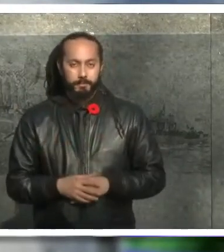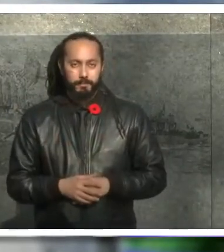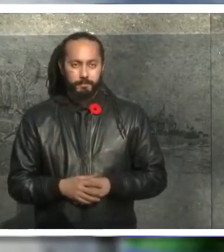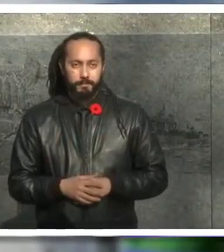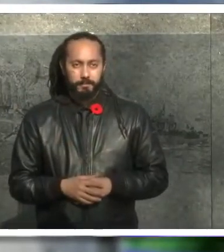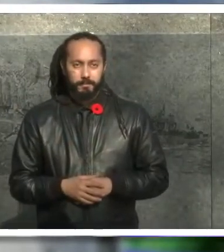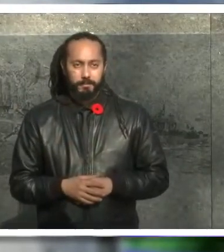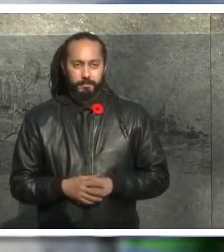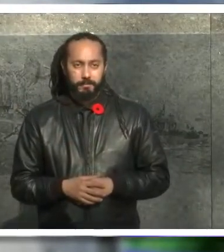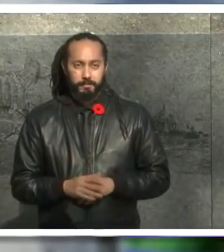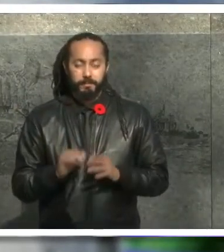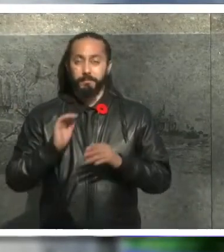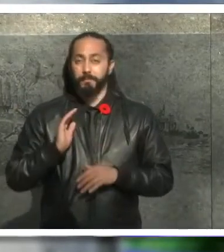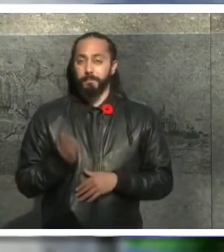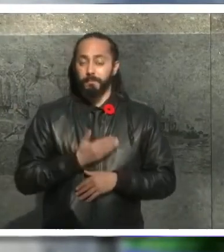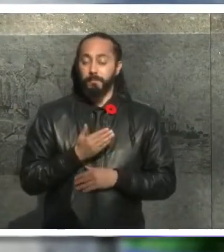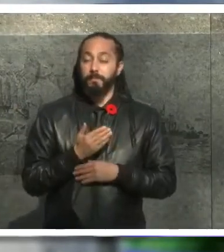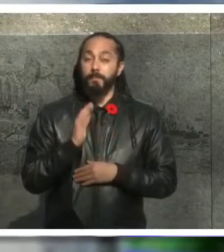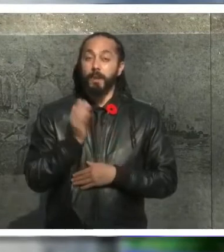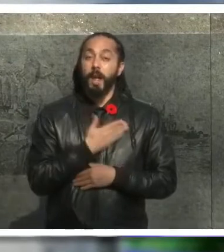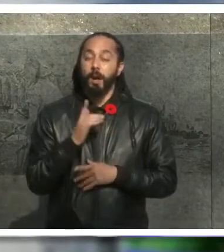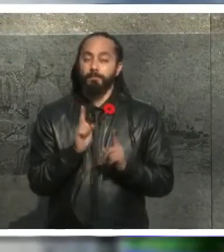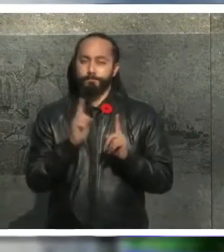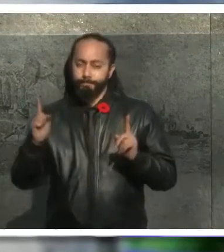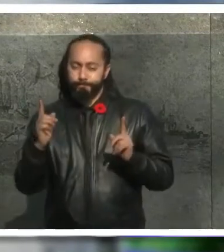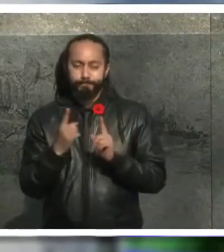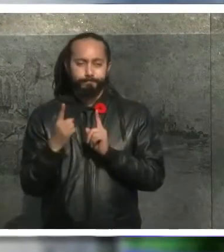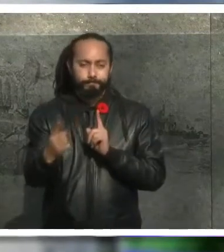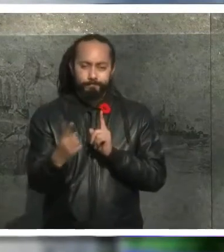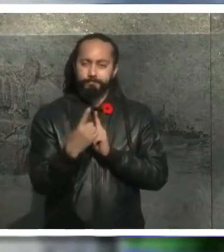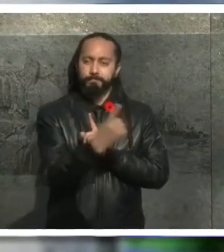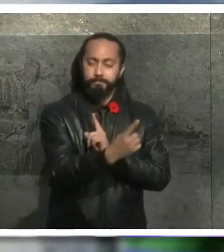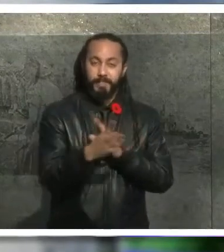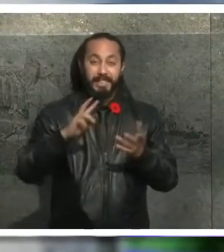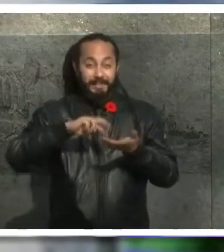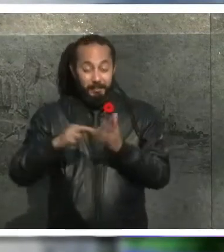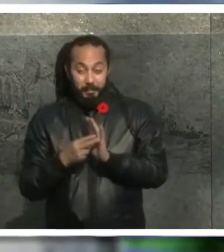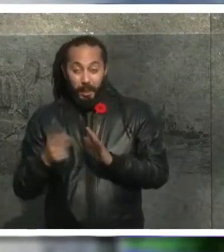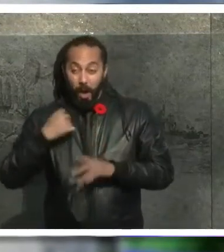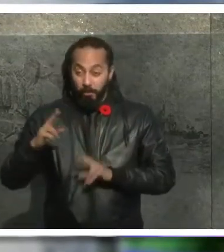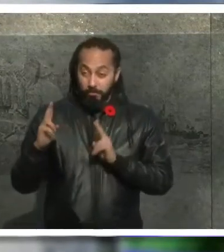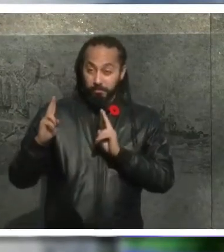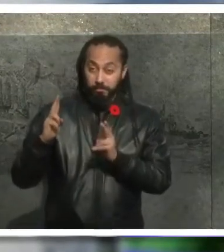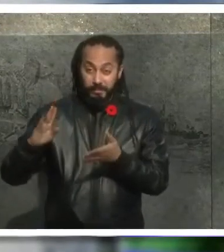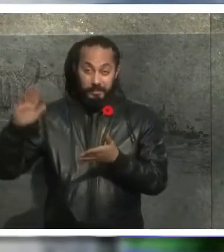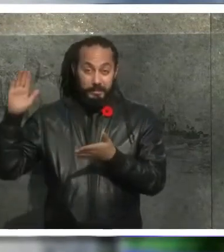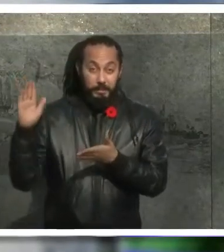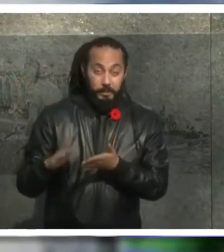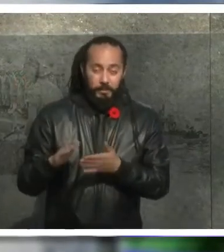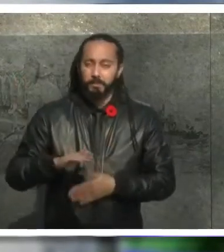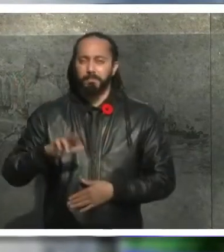We must do so separately. Our distance from one another diminishes neither our gratitude